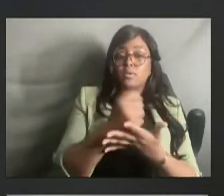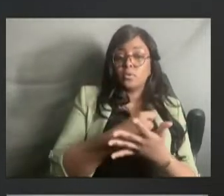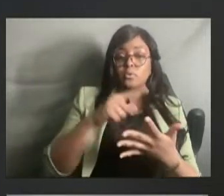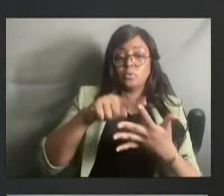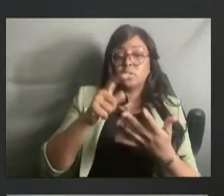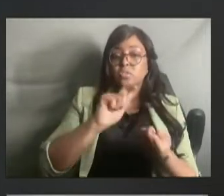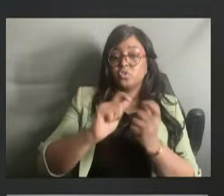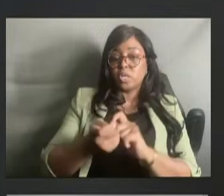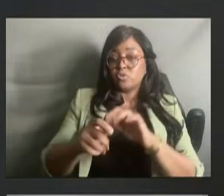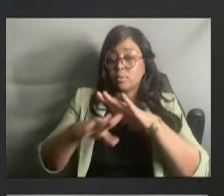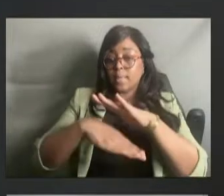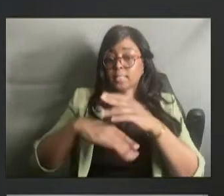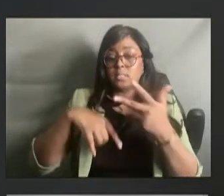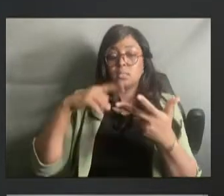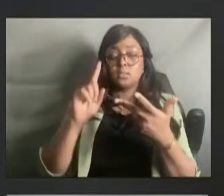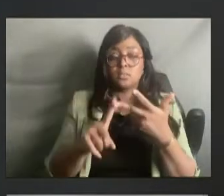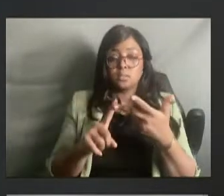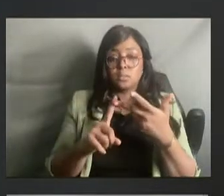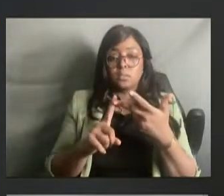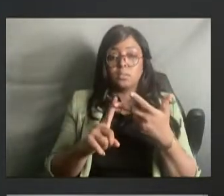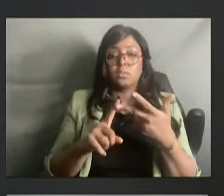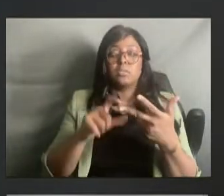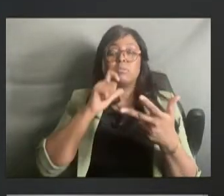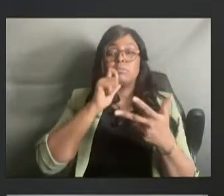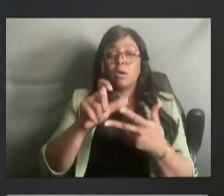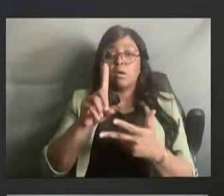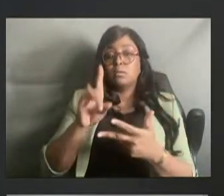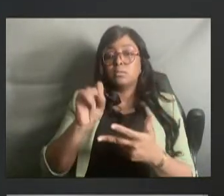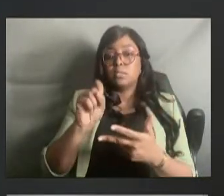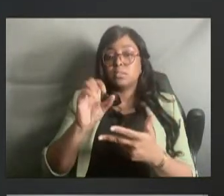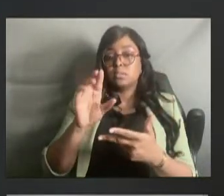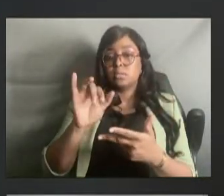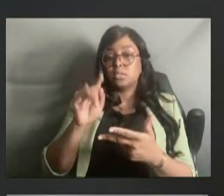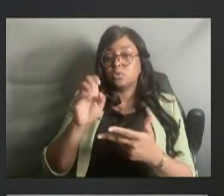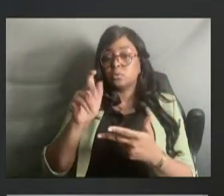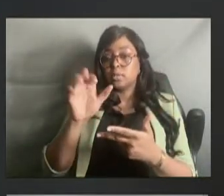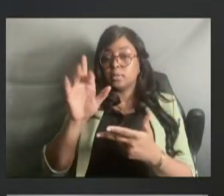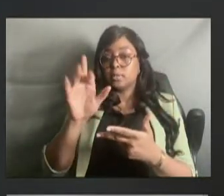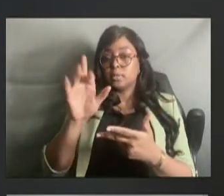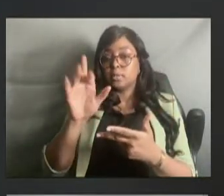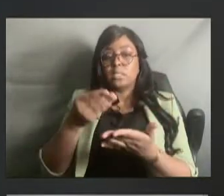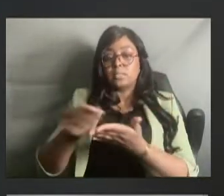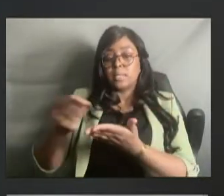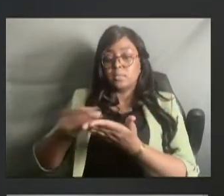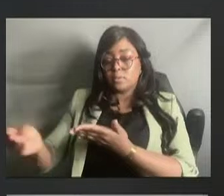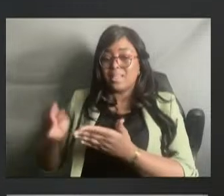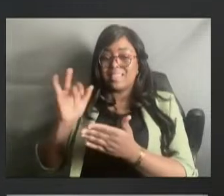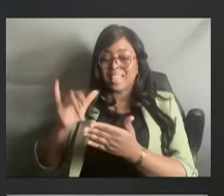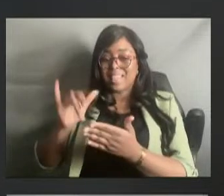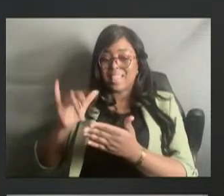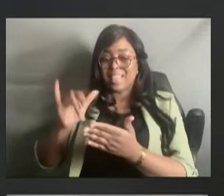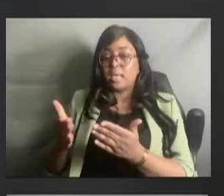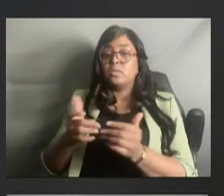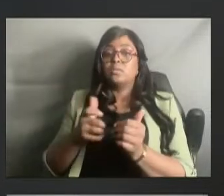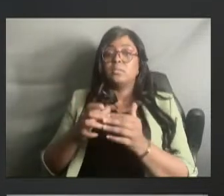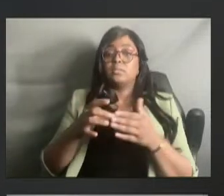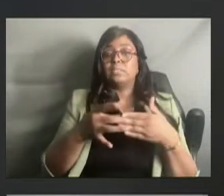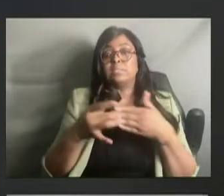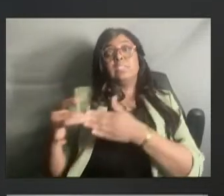that we'll review tonight are revenue changes to the base, our